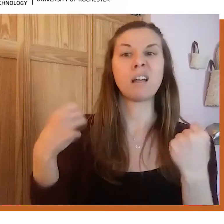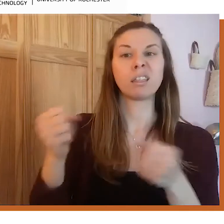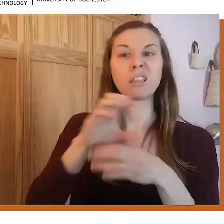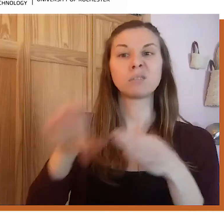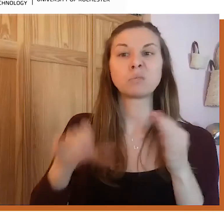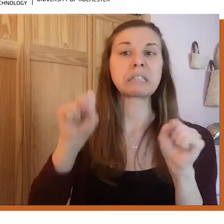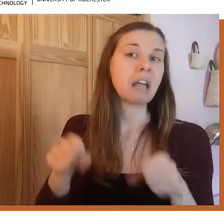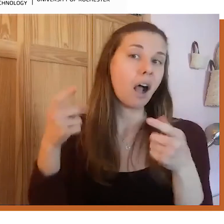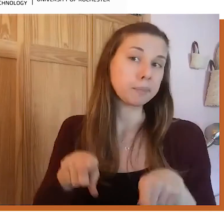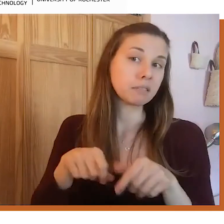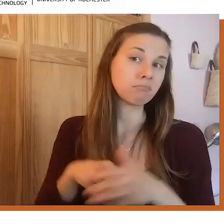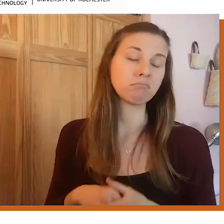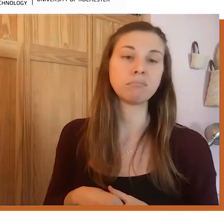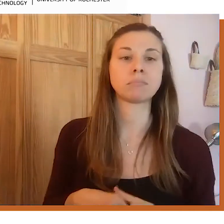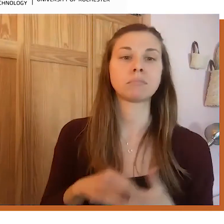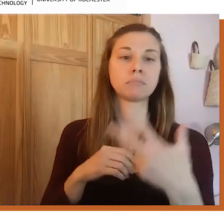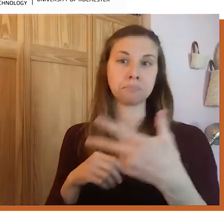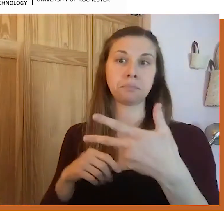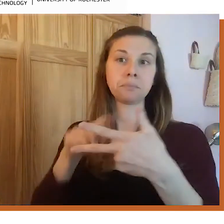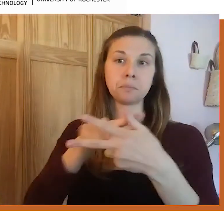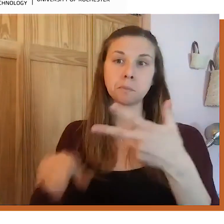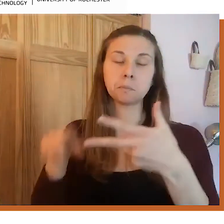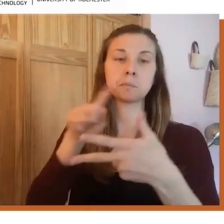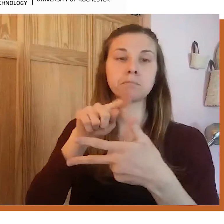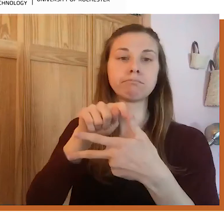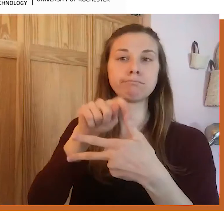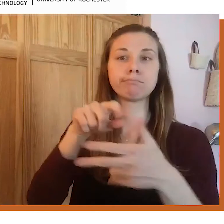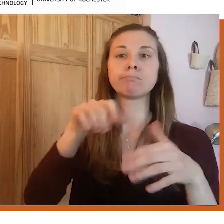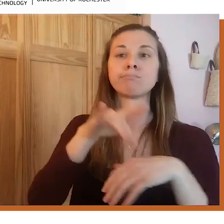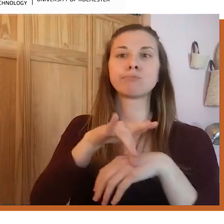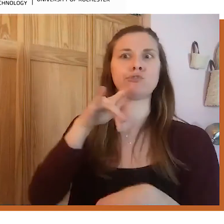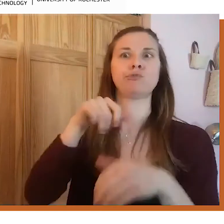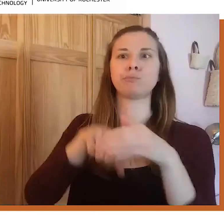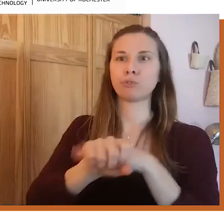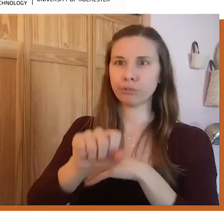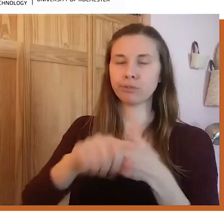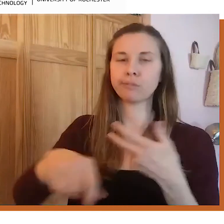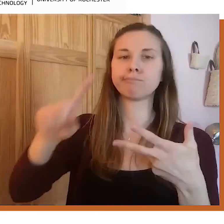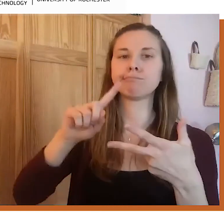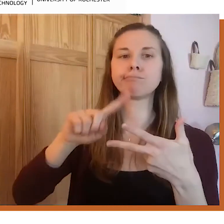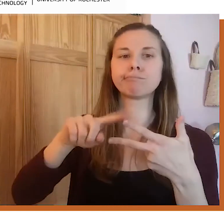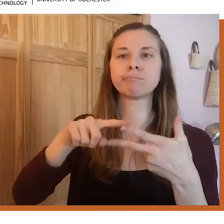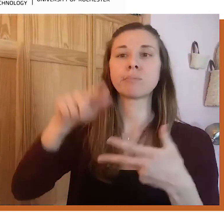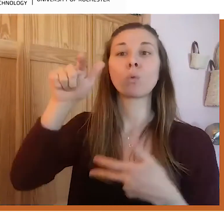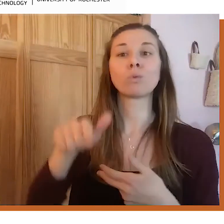and when that happens, there are several consequences that can potentially occur. First is preterm birth.